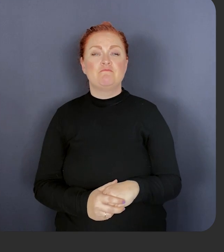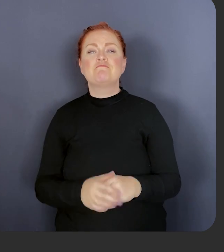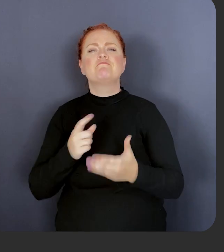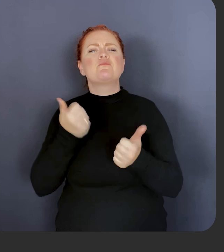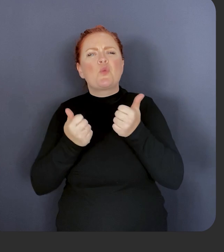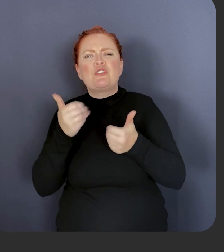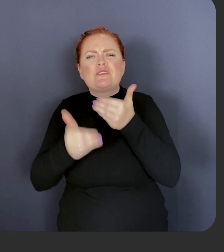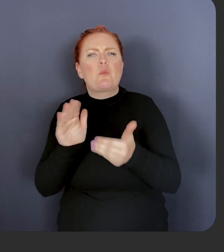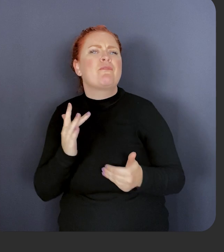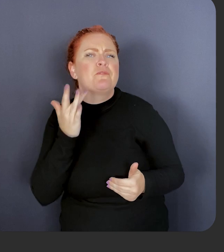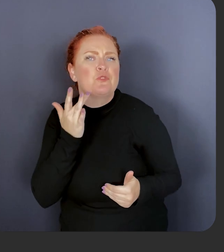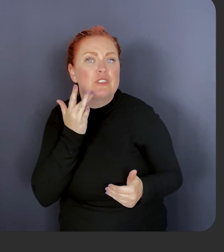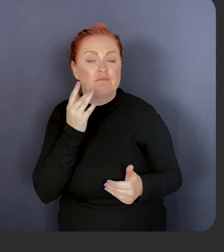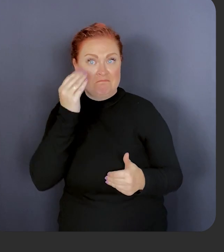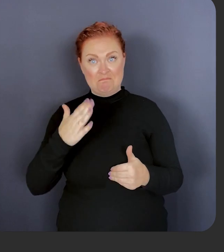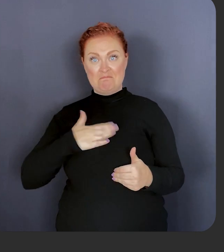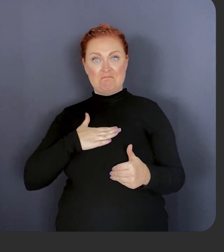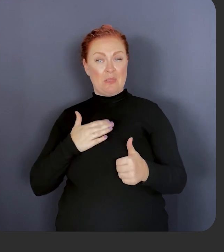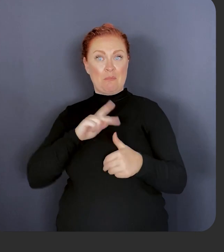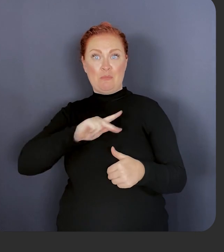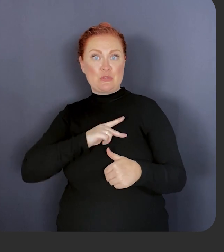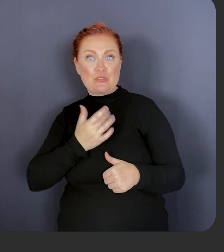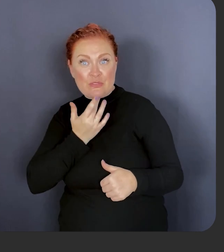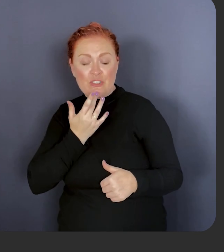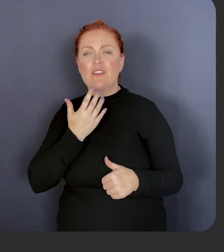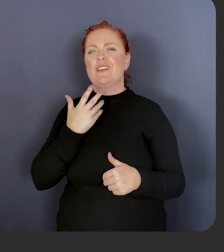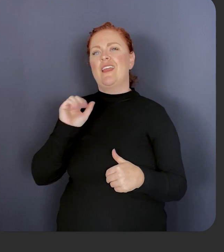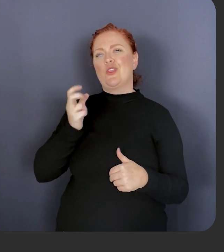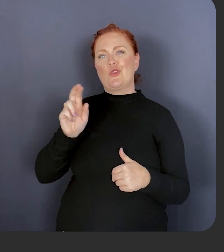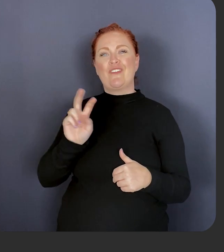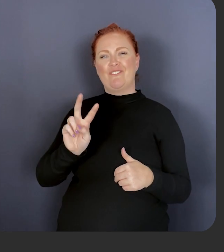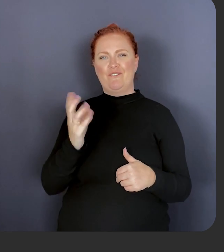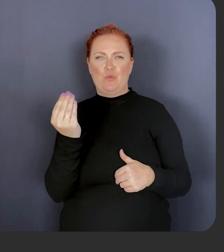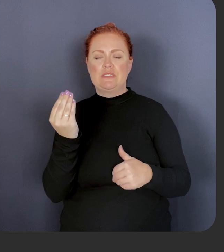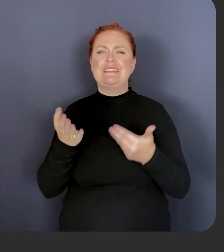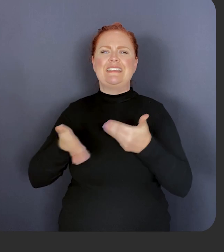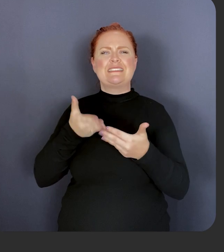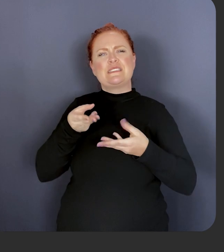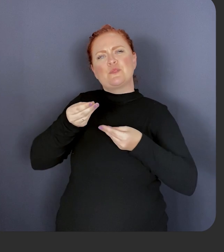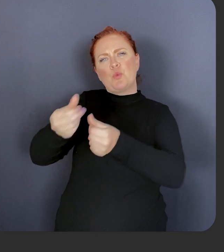What was your favorite step? My personal favorite is Angular v14's new streamlined page